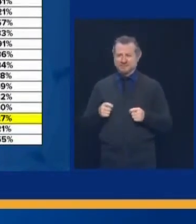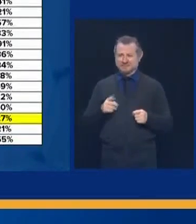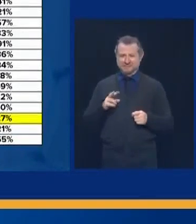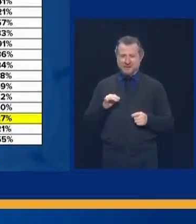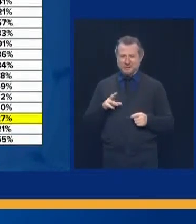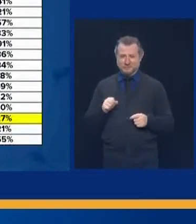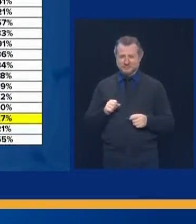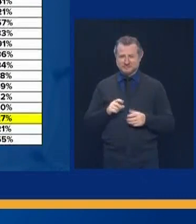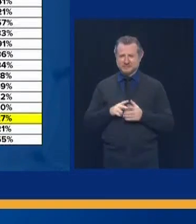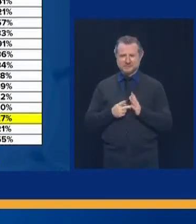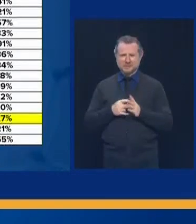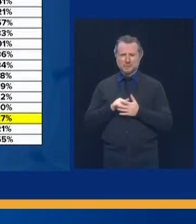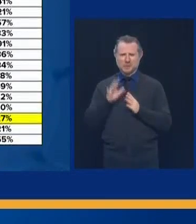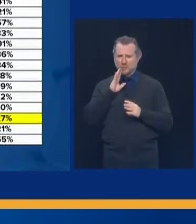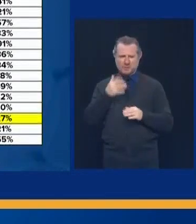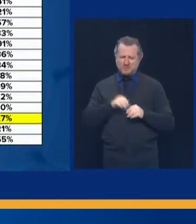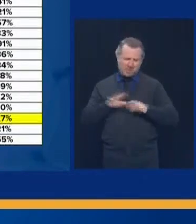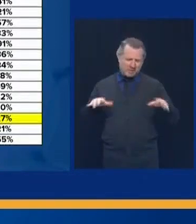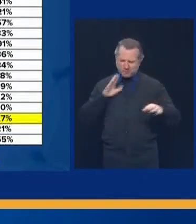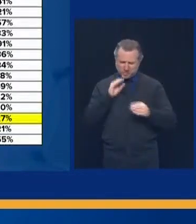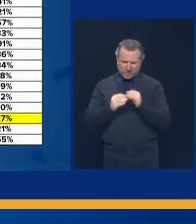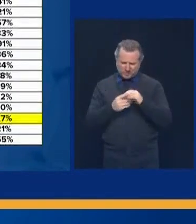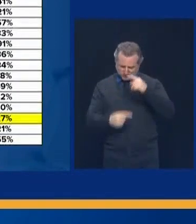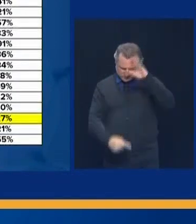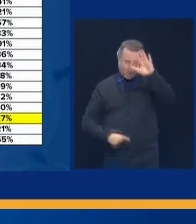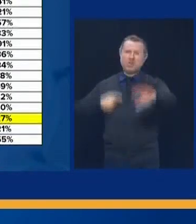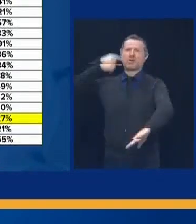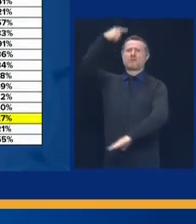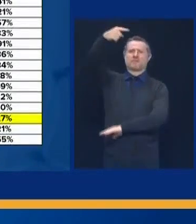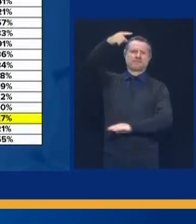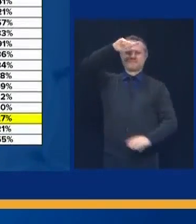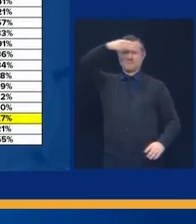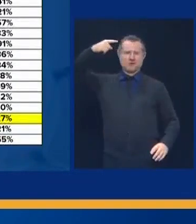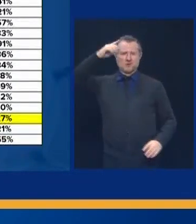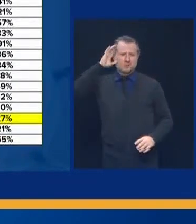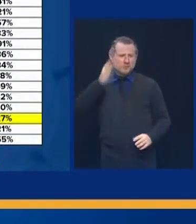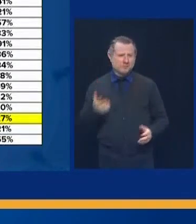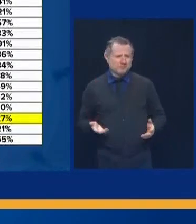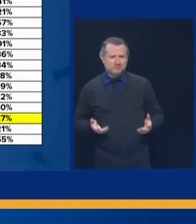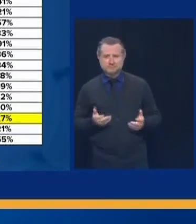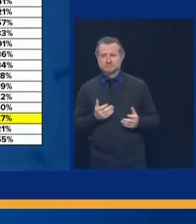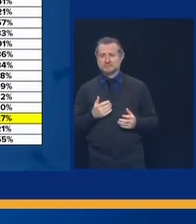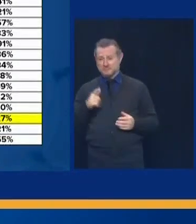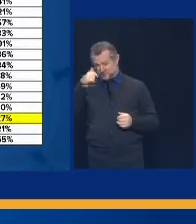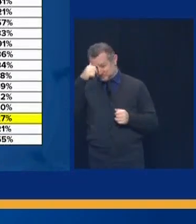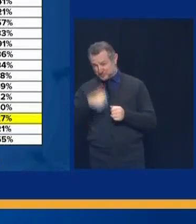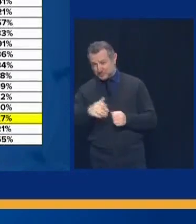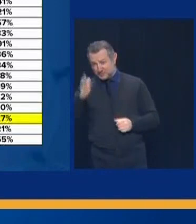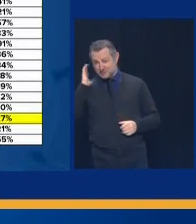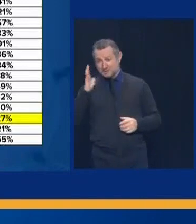NEW YORK HAS TO BE ABOVE MISSISSIPPI. NEW YORK HAS TO BE NUMBER ONE, TWO OR THREE, IF YOU CAN'T CONTROL THE VIRUS, END OF